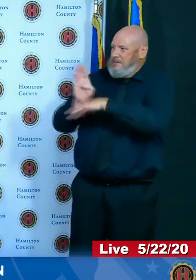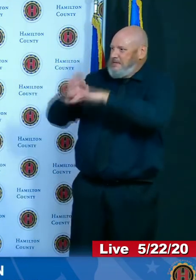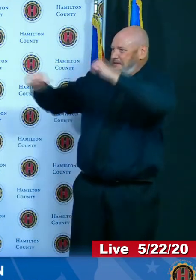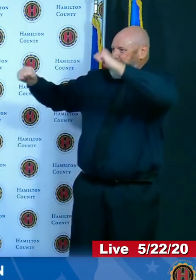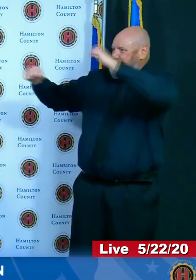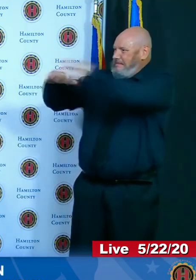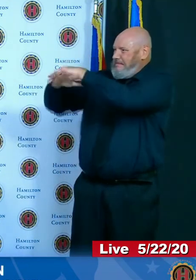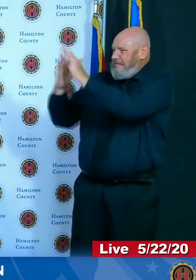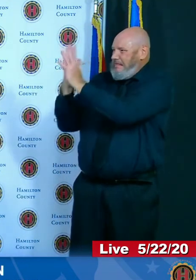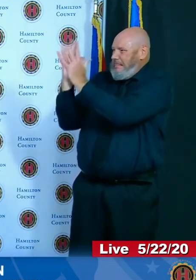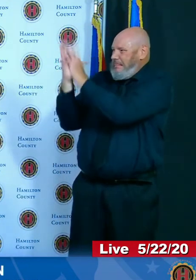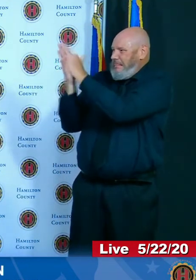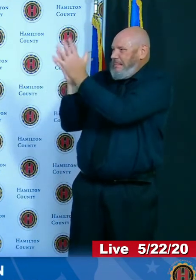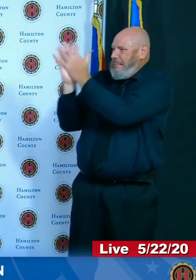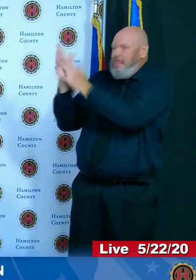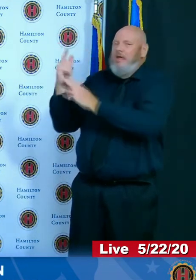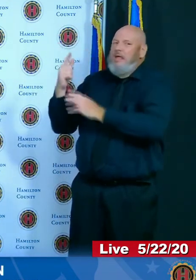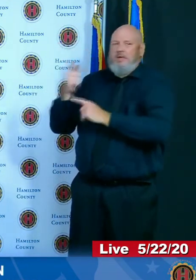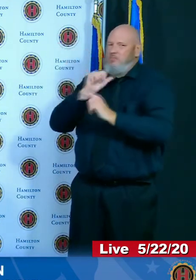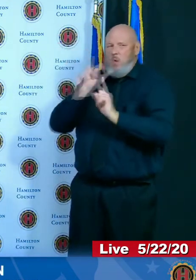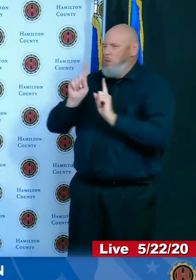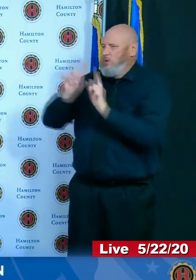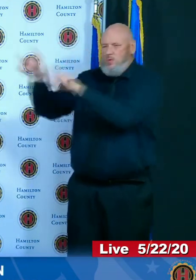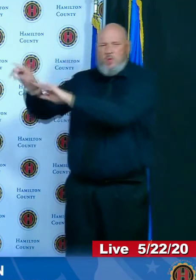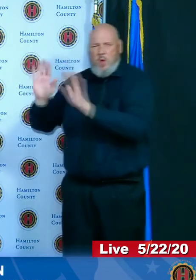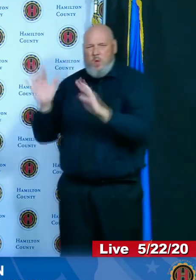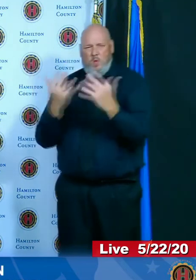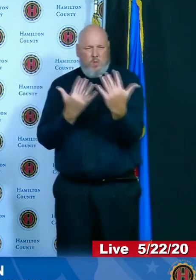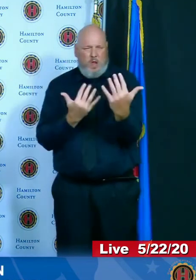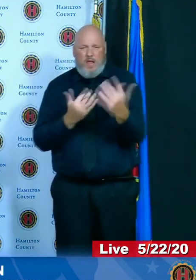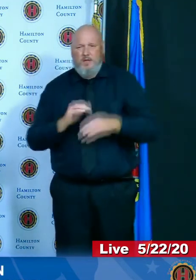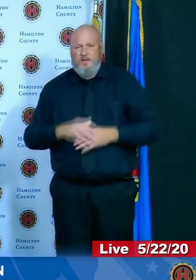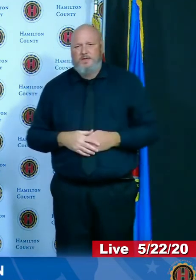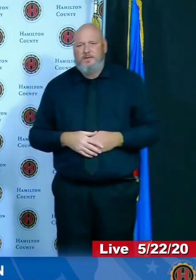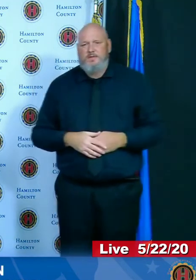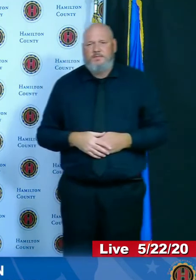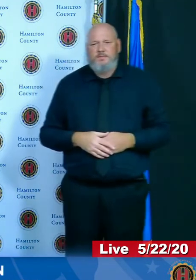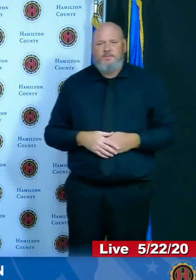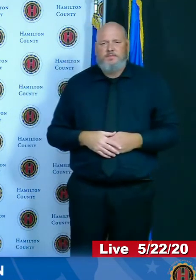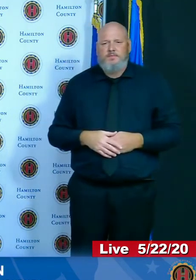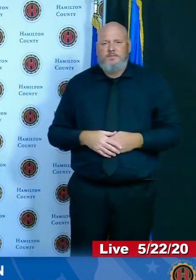your face mask as well as washing your hands or using hand sanitizer the second